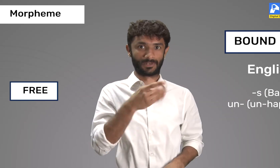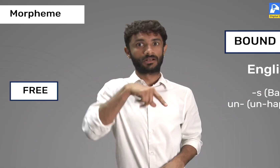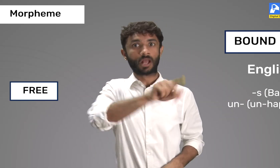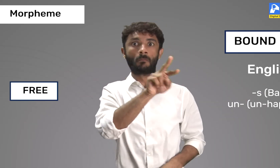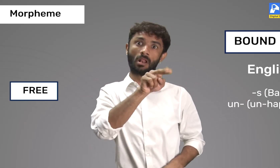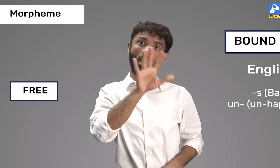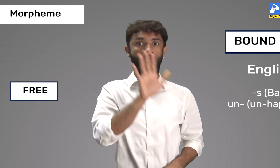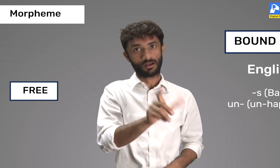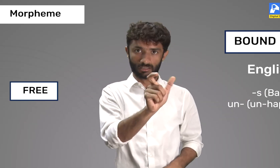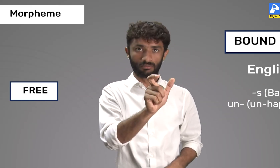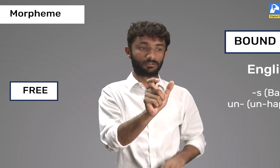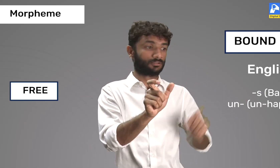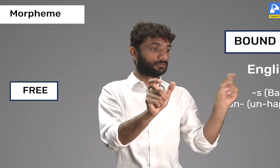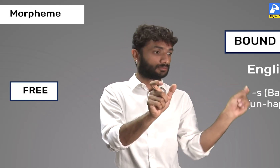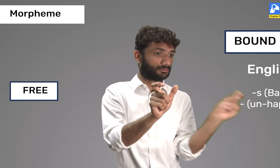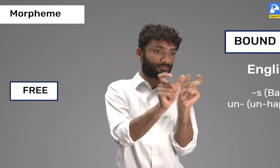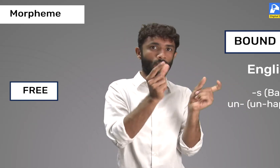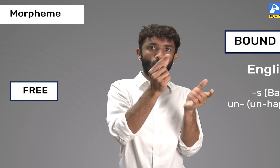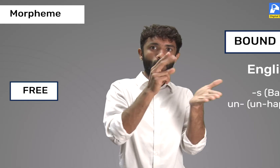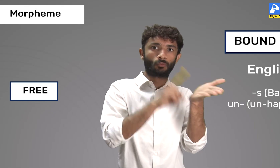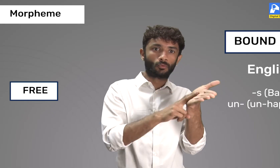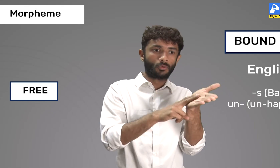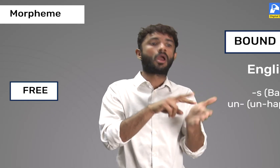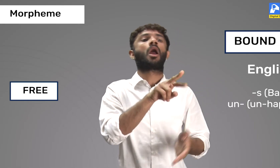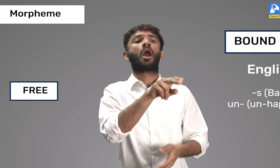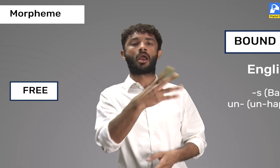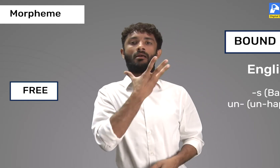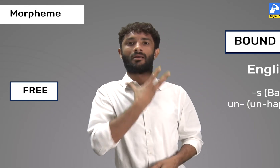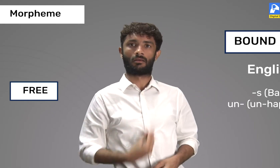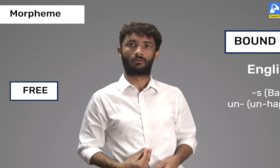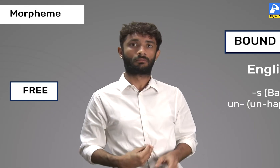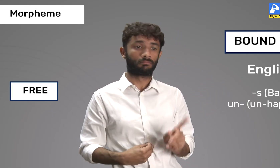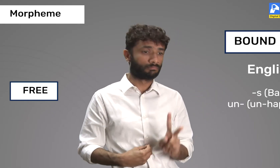which is an independent word, but UNhappy means "SAD."